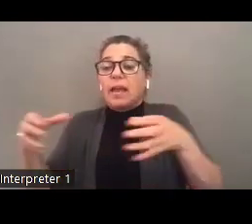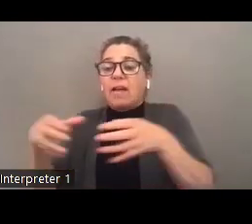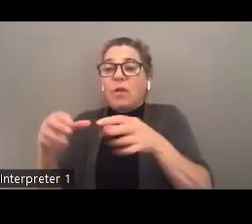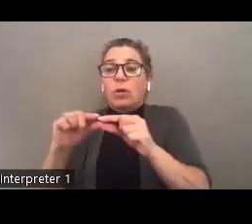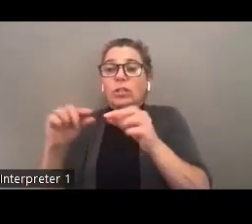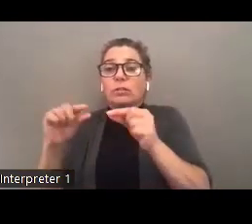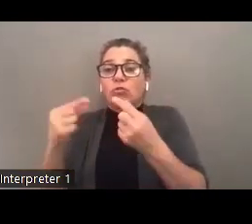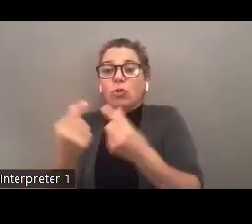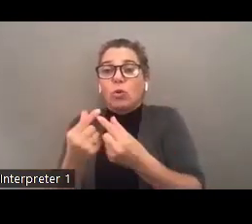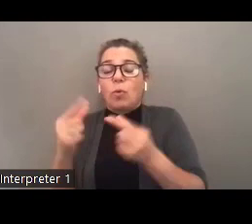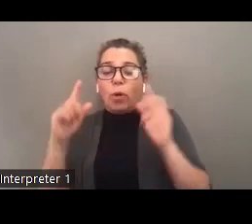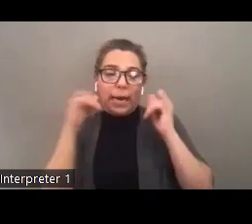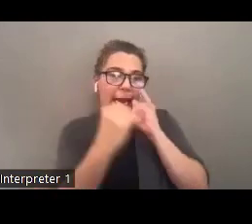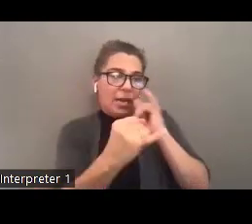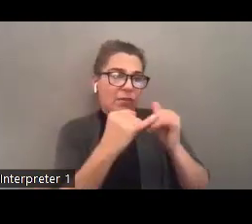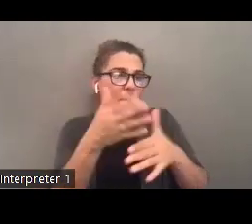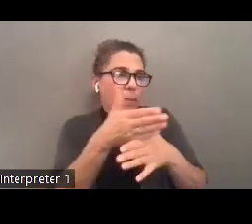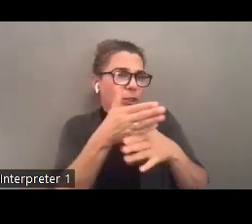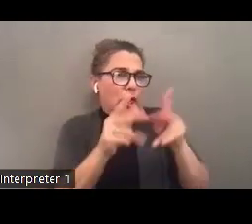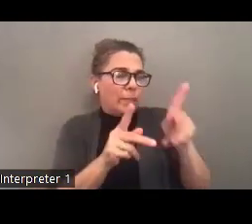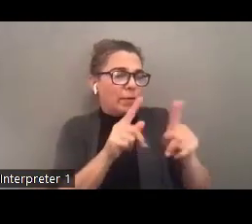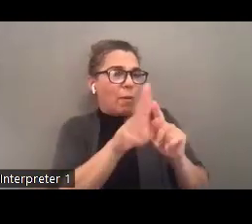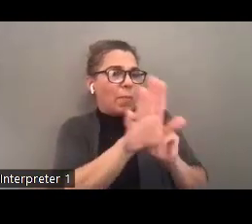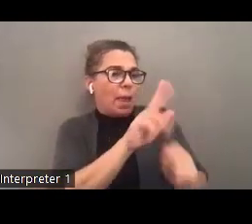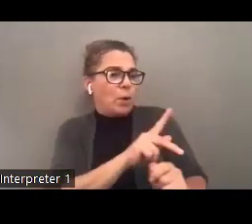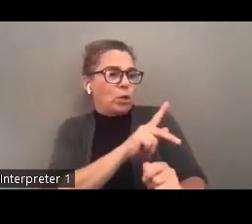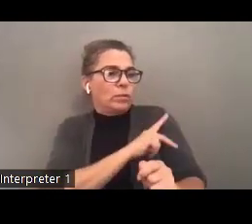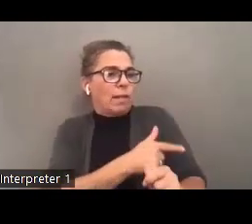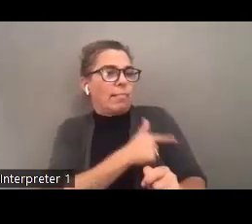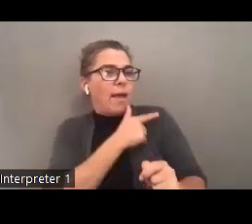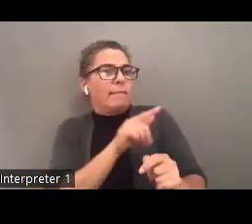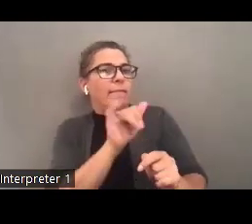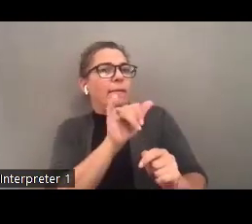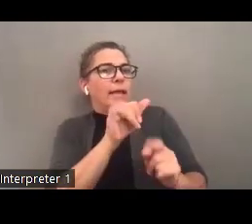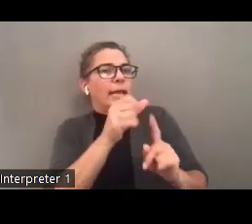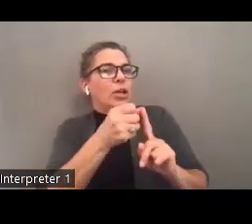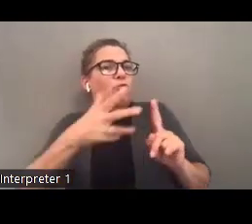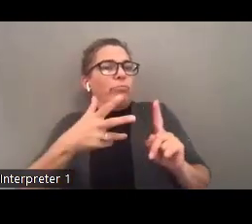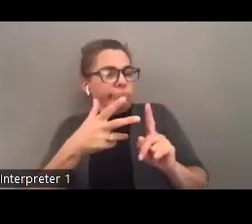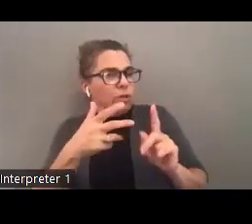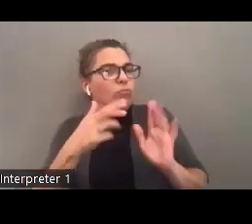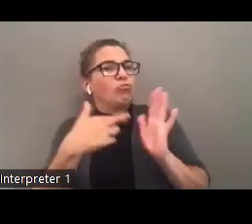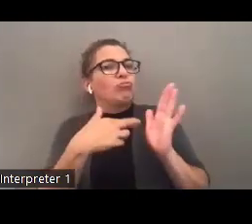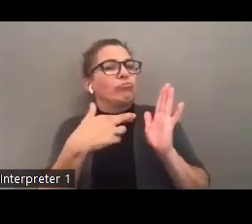a participant might share details from their personal life that could increase the risk of re-identification